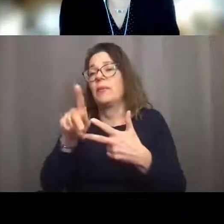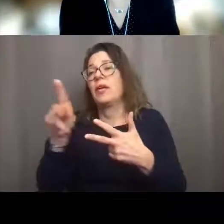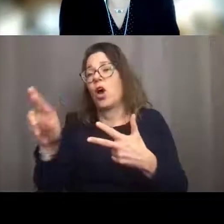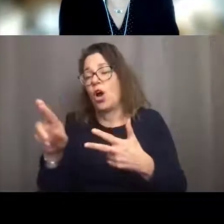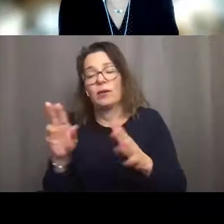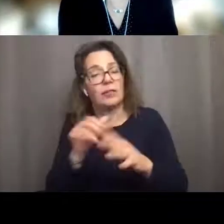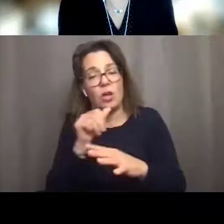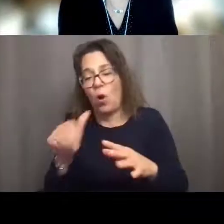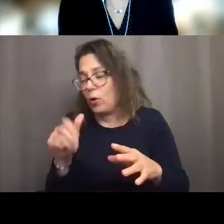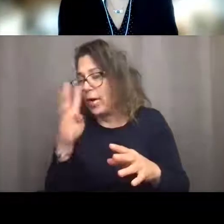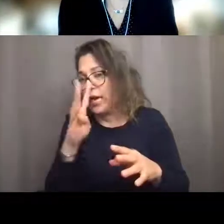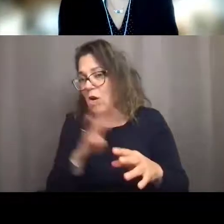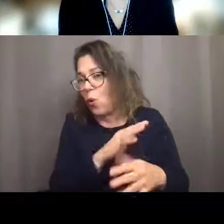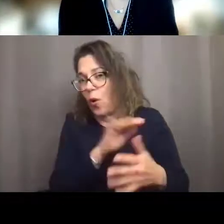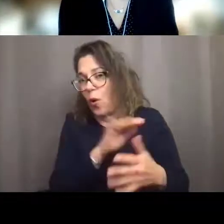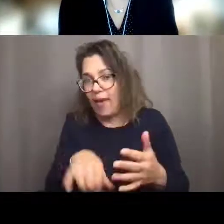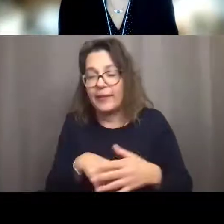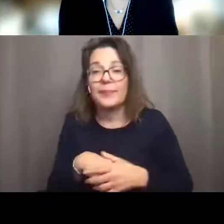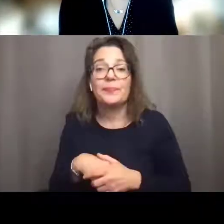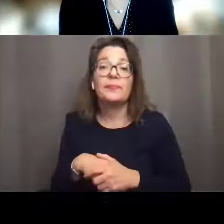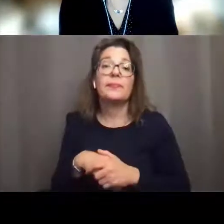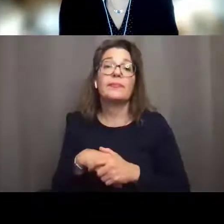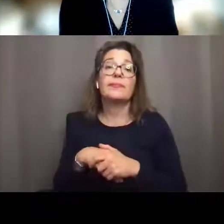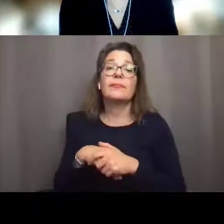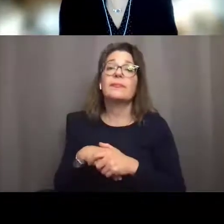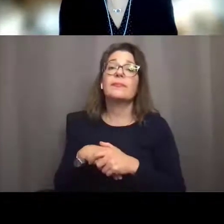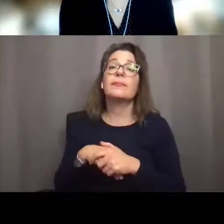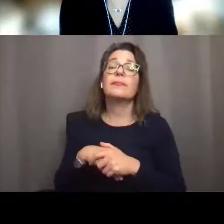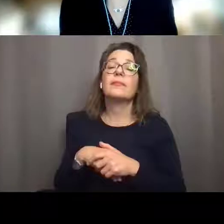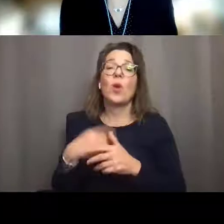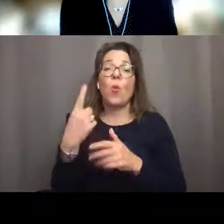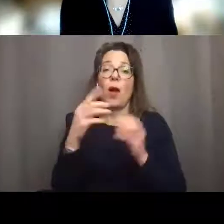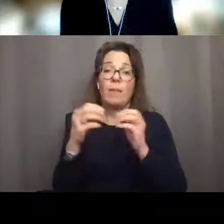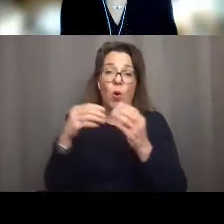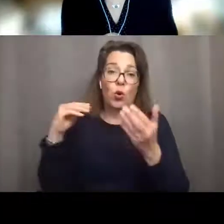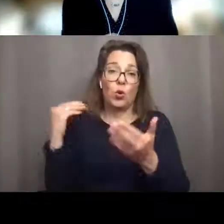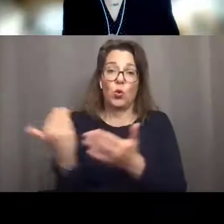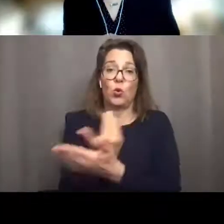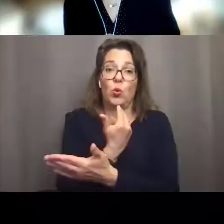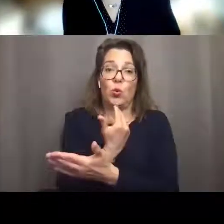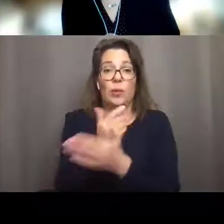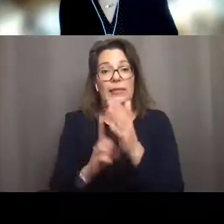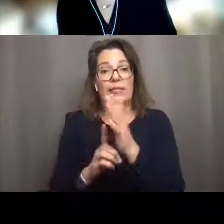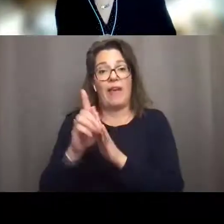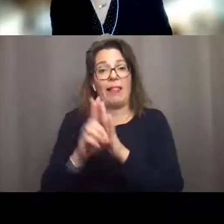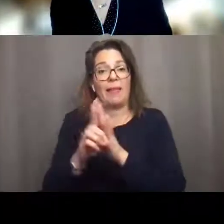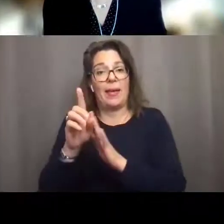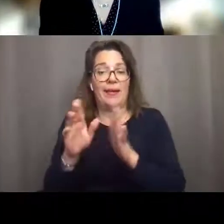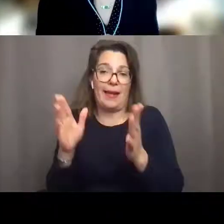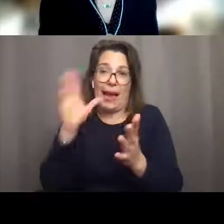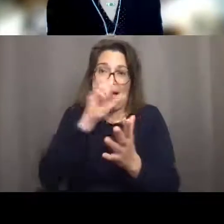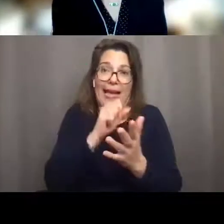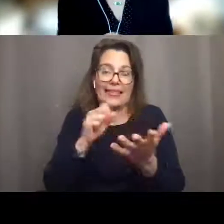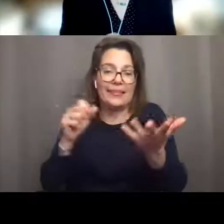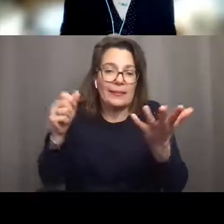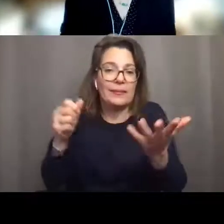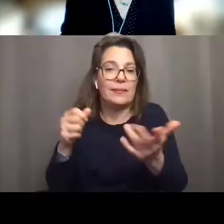And I wanted to mention that one of the newest, I guess, developments is that we've implemented